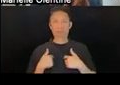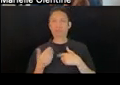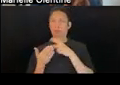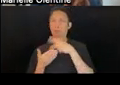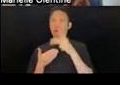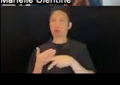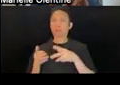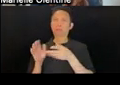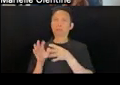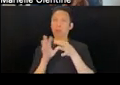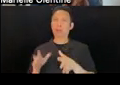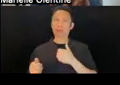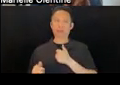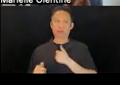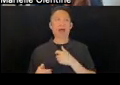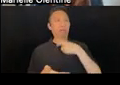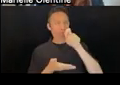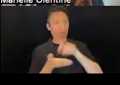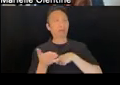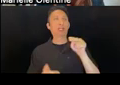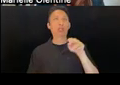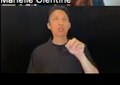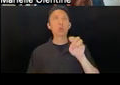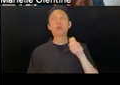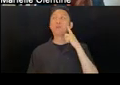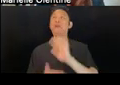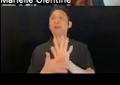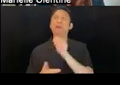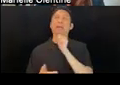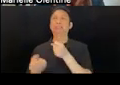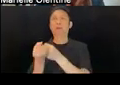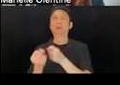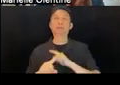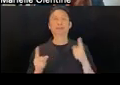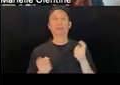the New York section of a film festival based in New York, but your film is not based in New York? That's